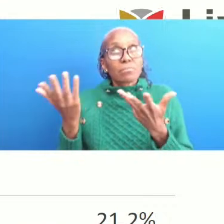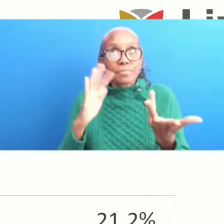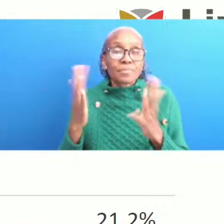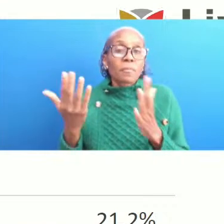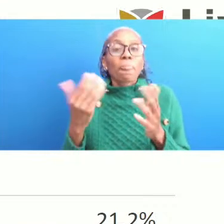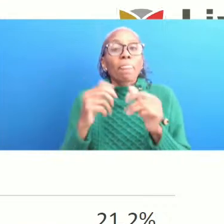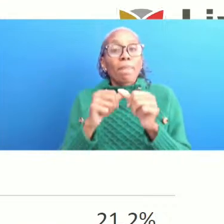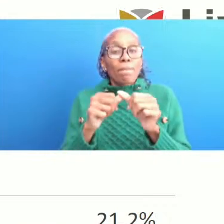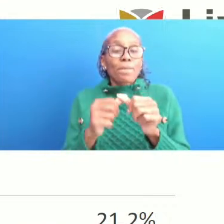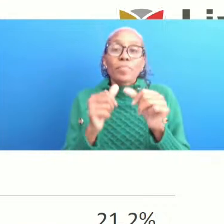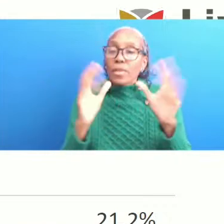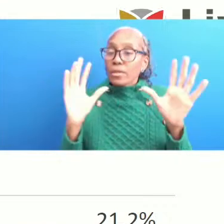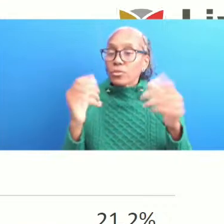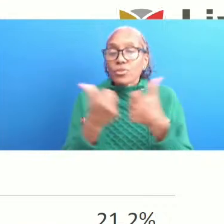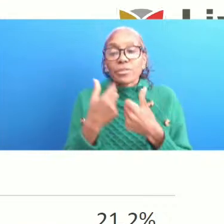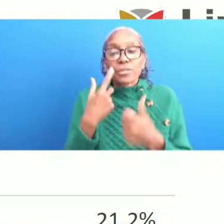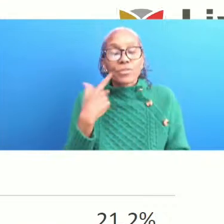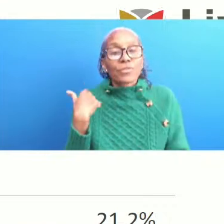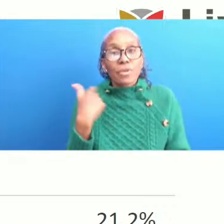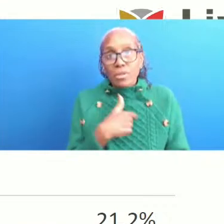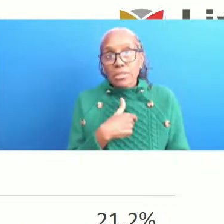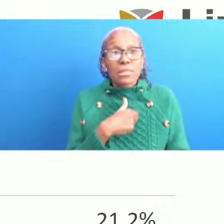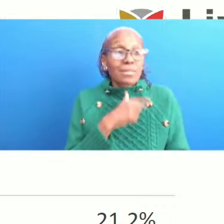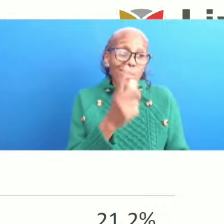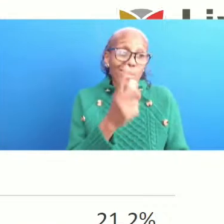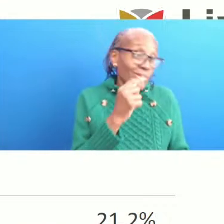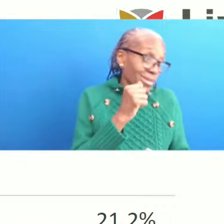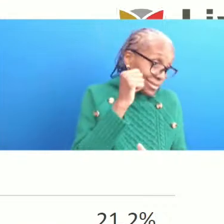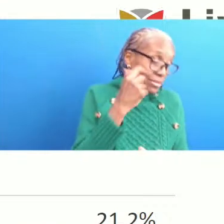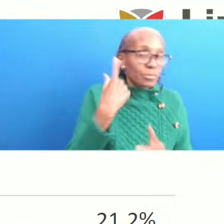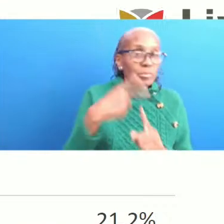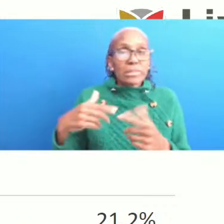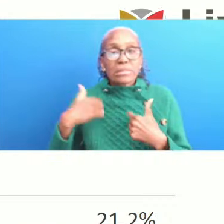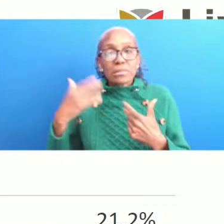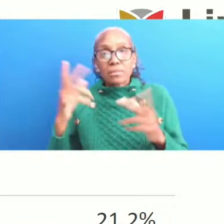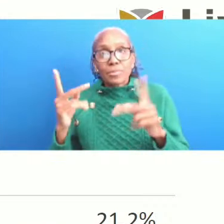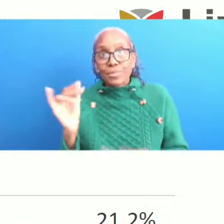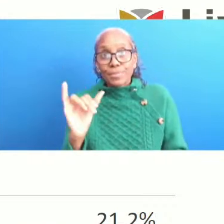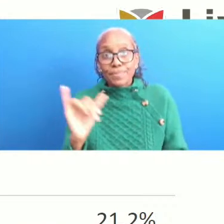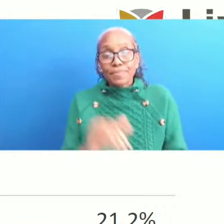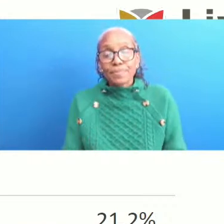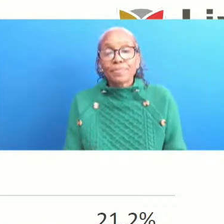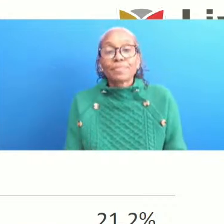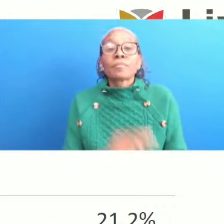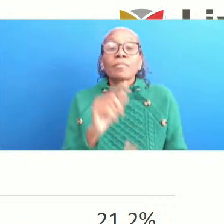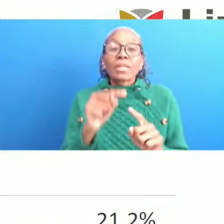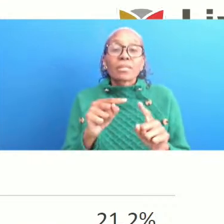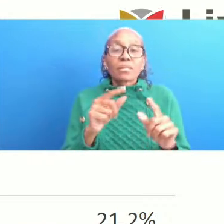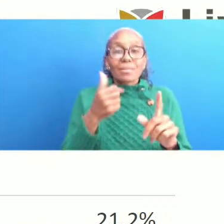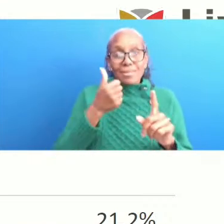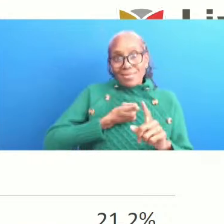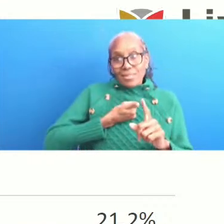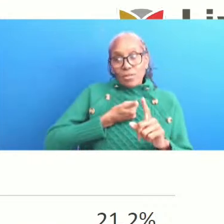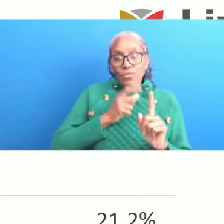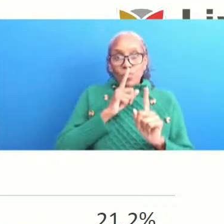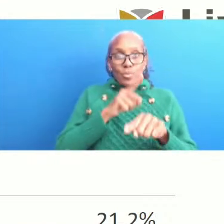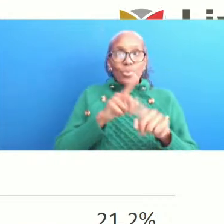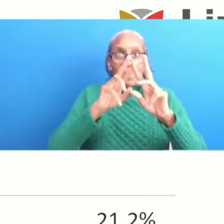BEHAVIORAL HEALTH SERVICES AND SO AGAIN CONTINUES TO BE A CHALLENGE FOR US NOT JUST FOR